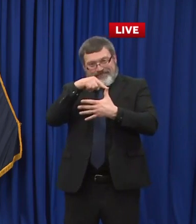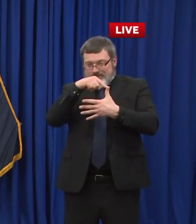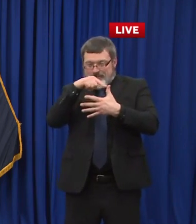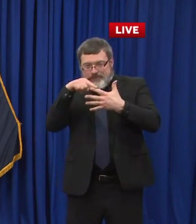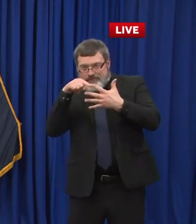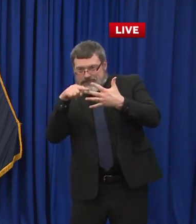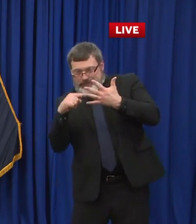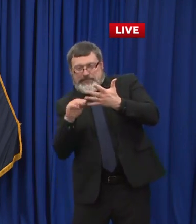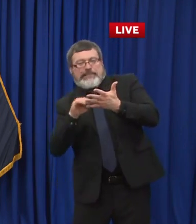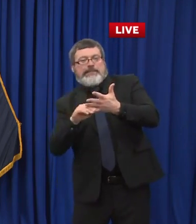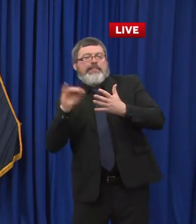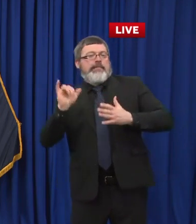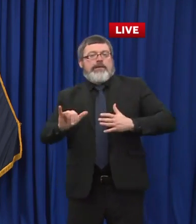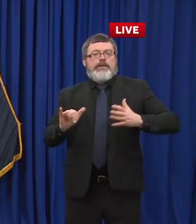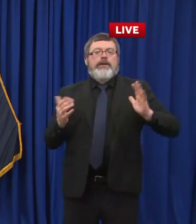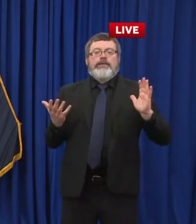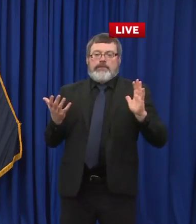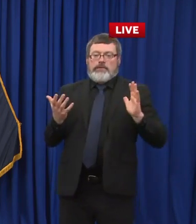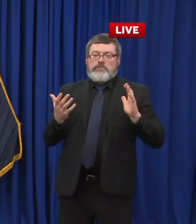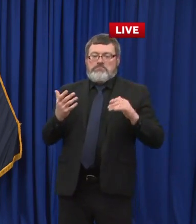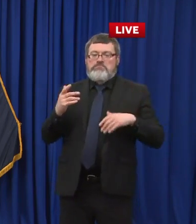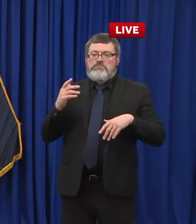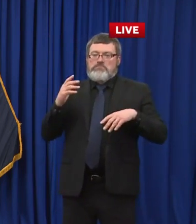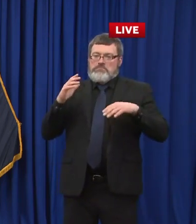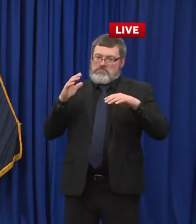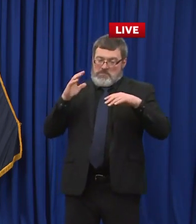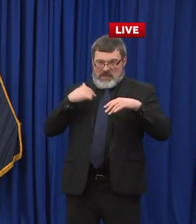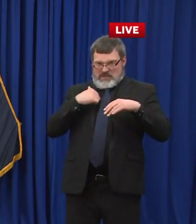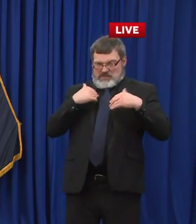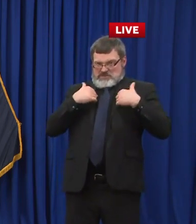WE WILL HAVE A RESERVATION SYSTEM, KIND OF LIKE TESTING.